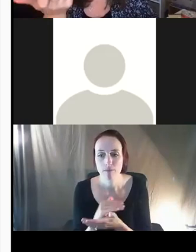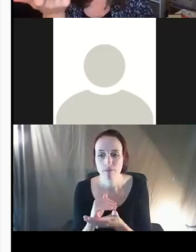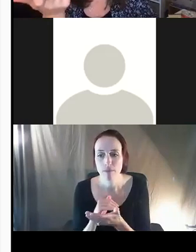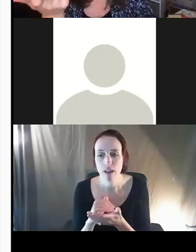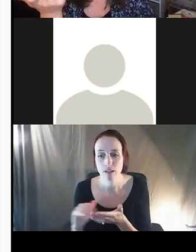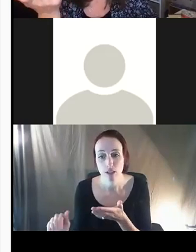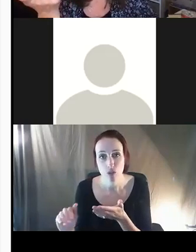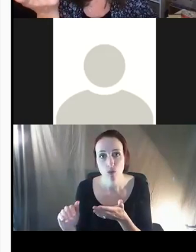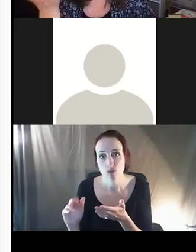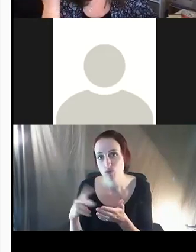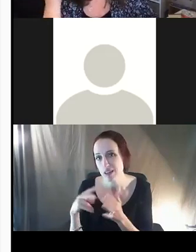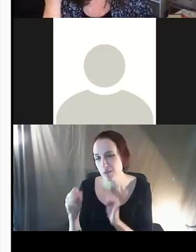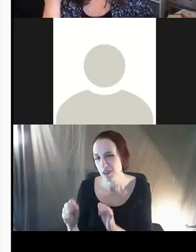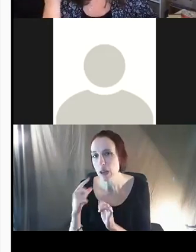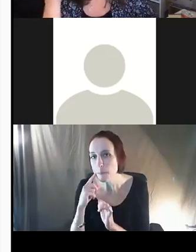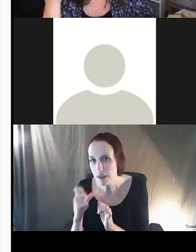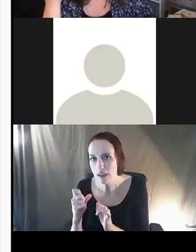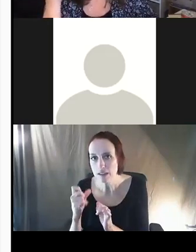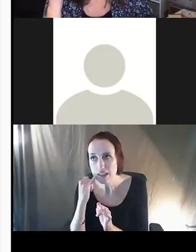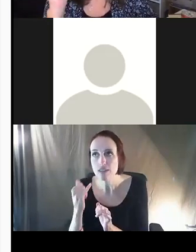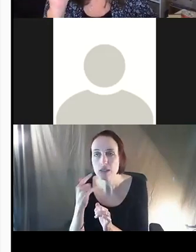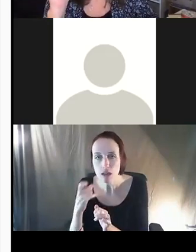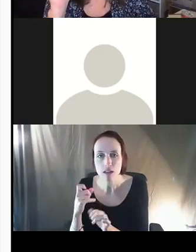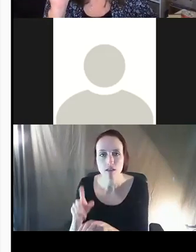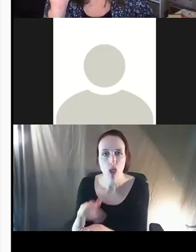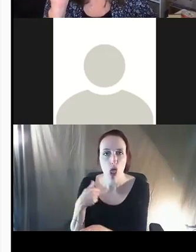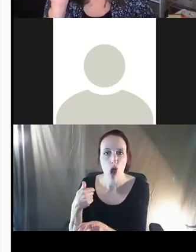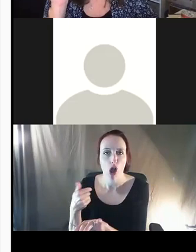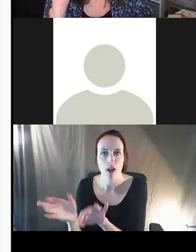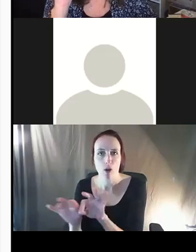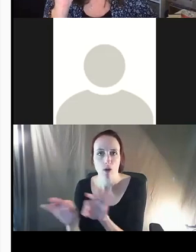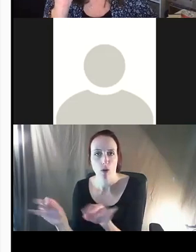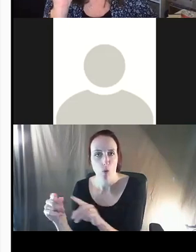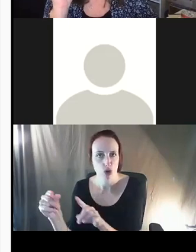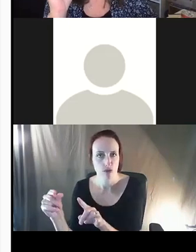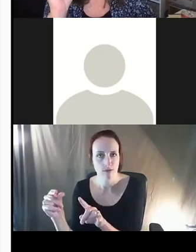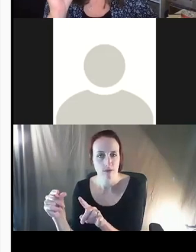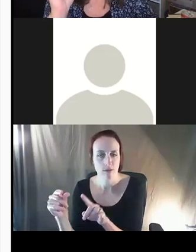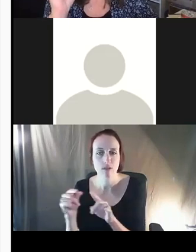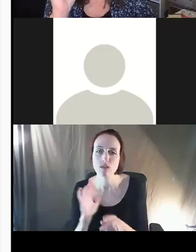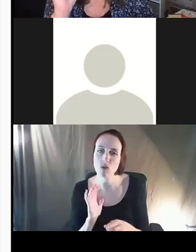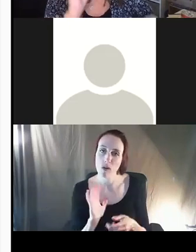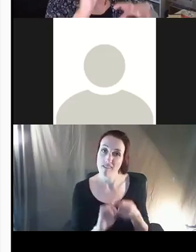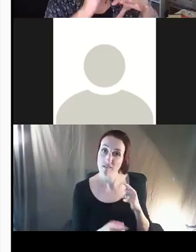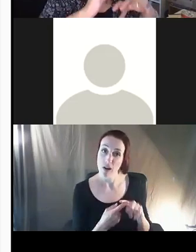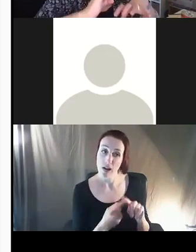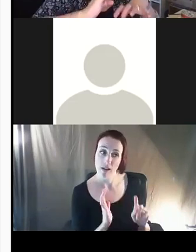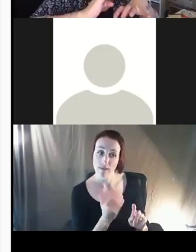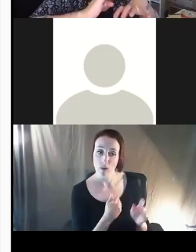A friend of ours, John Rauschford, he is researching the same kind of thing and when he does